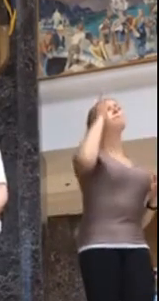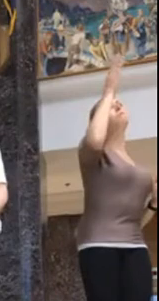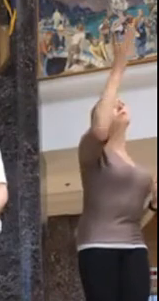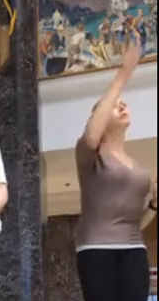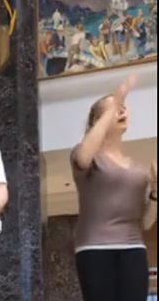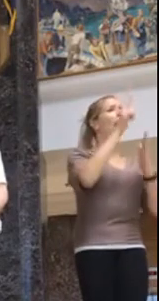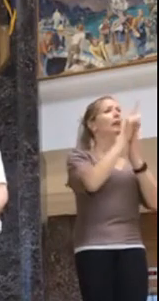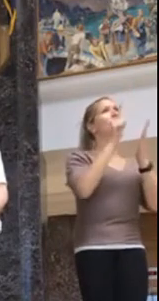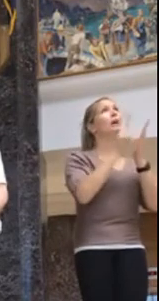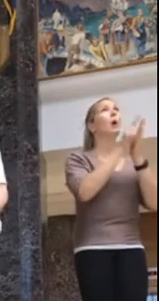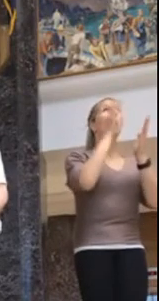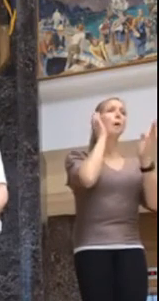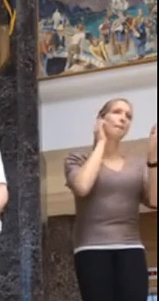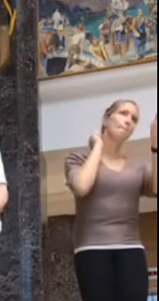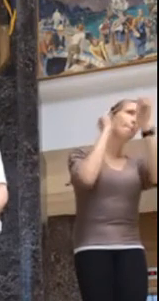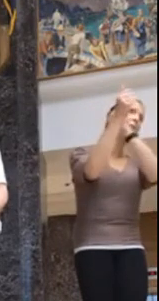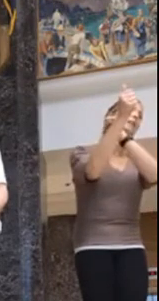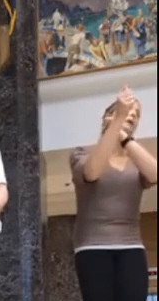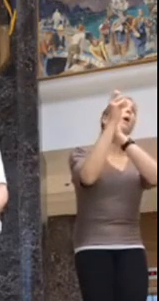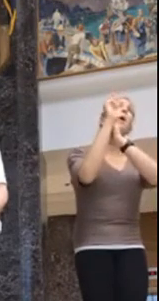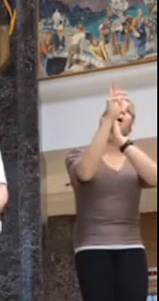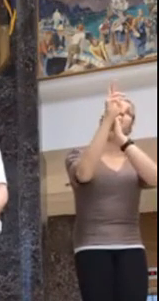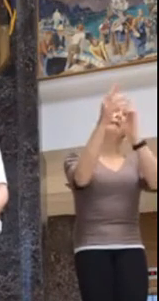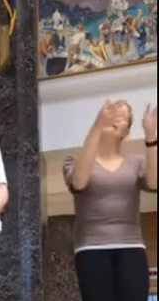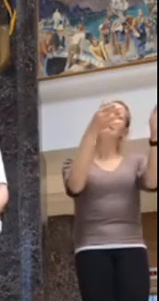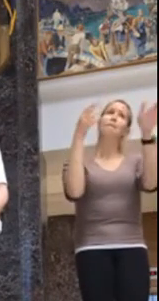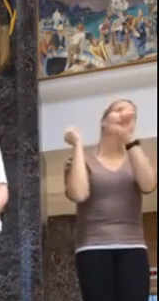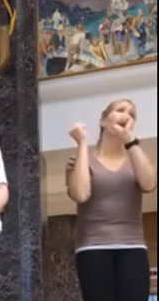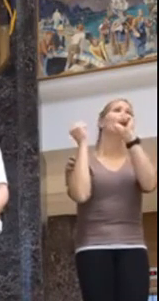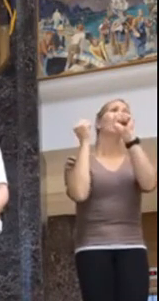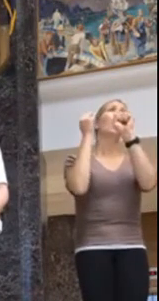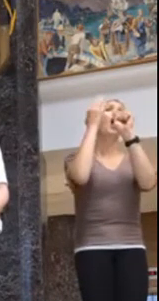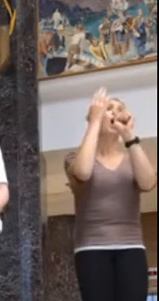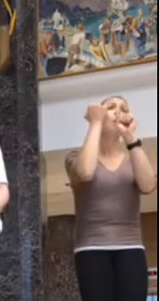through parliament and eventually enacted here provincially to ensure that no other